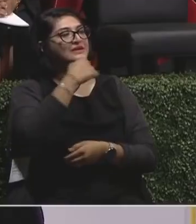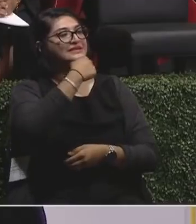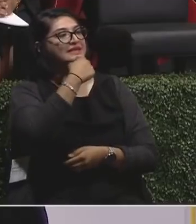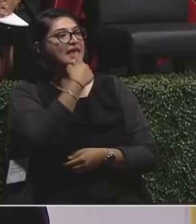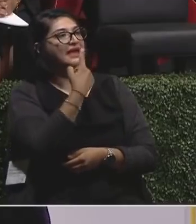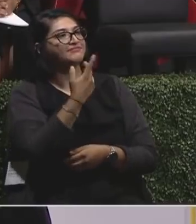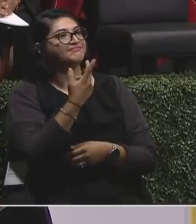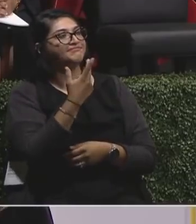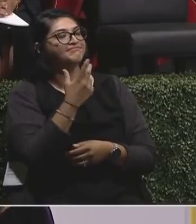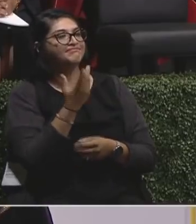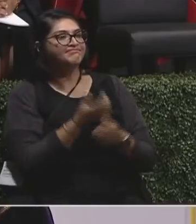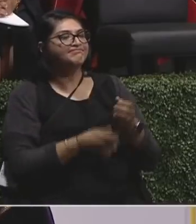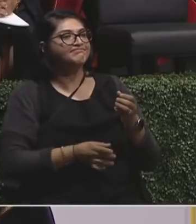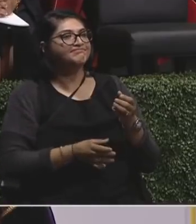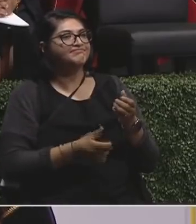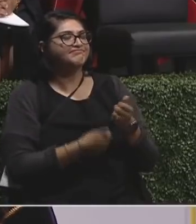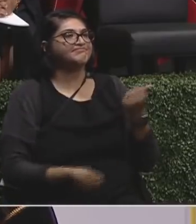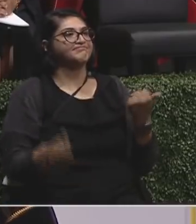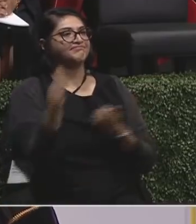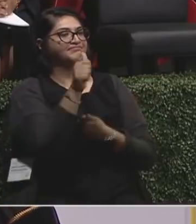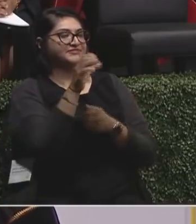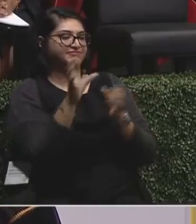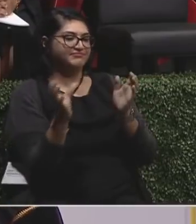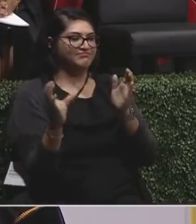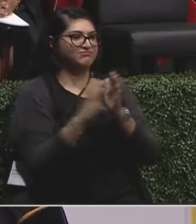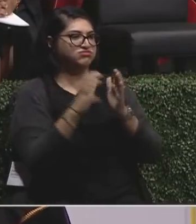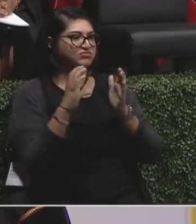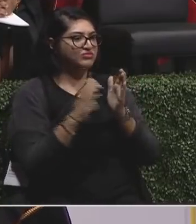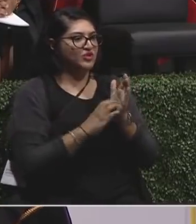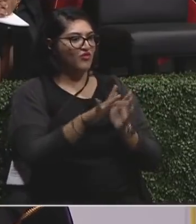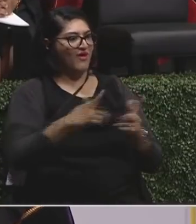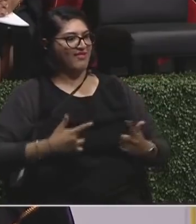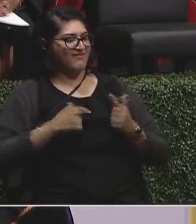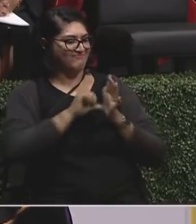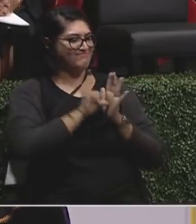IN THE STORY OF YOUR LIFE, YOUR TIME AT CAL STATE LA IS A PIVOTAL CHAPTER.